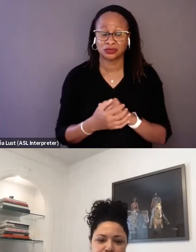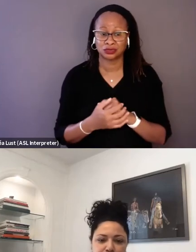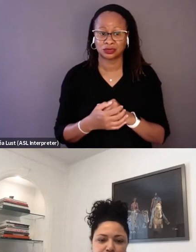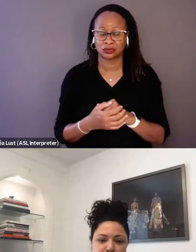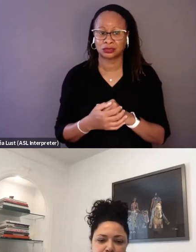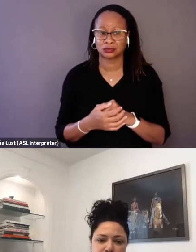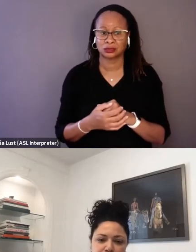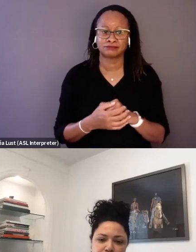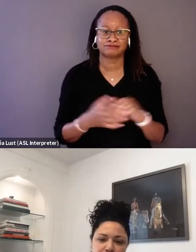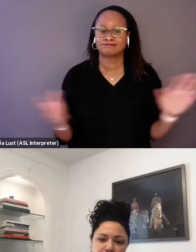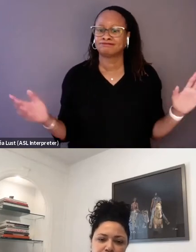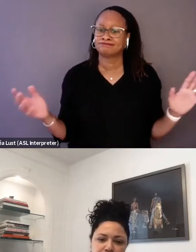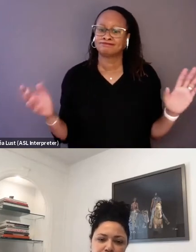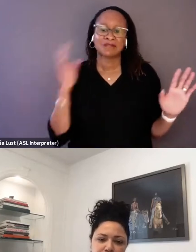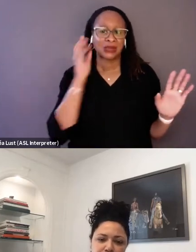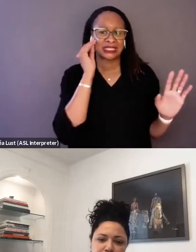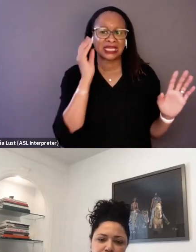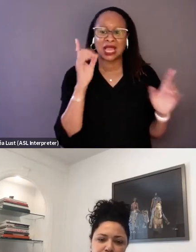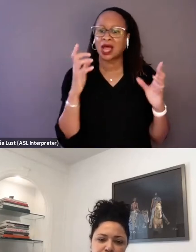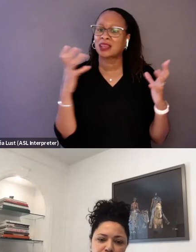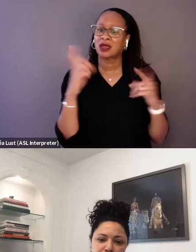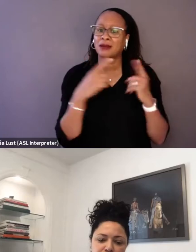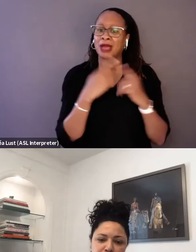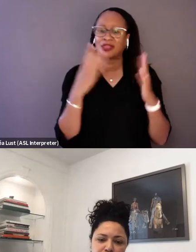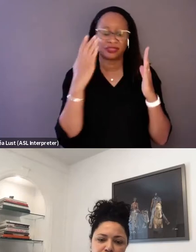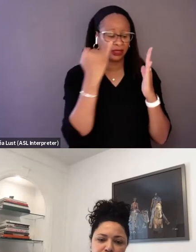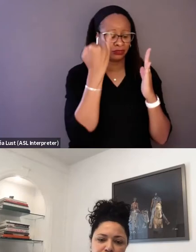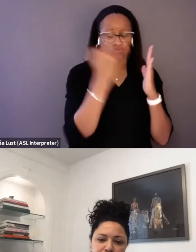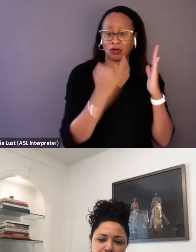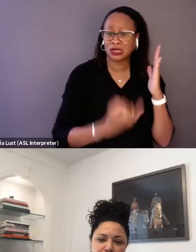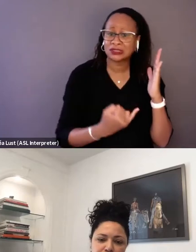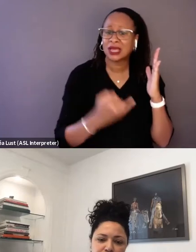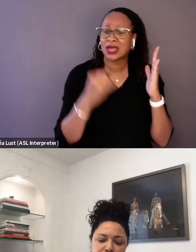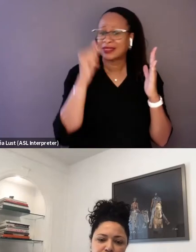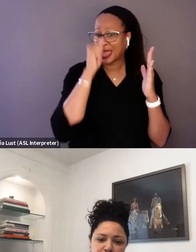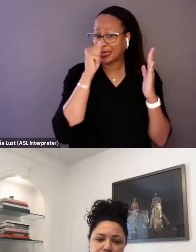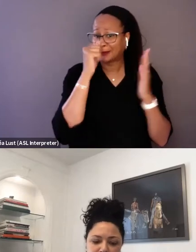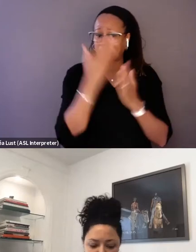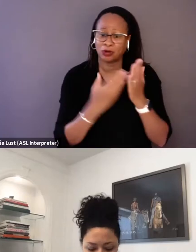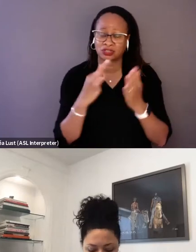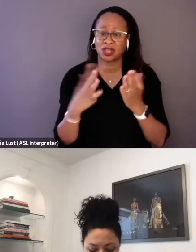I was thinking a lot about the illustrations, animated parts of some of the episodes.